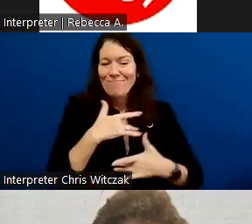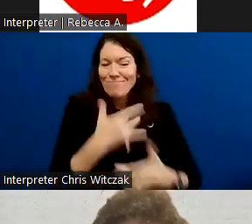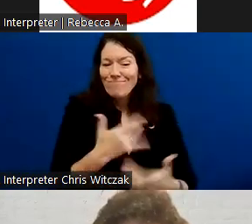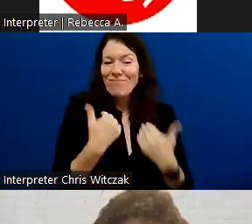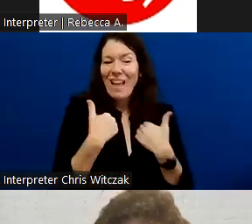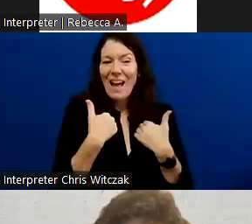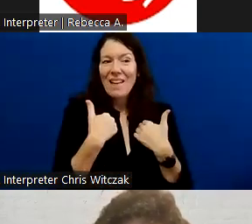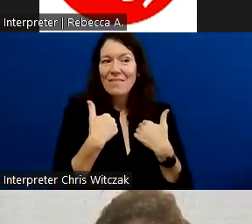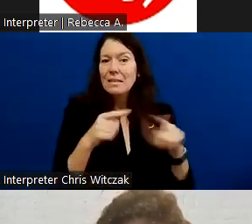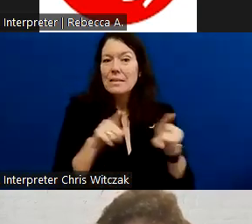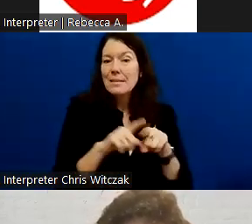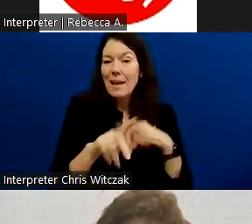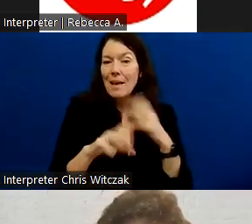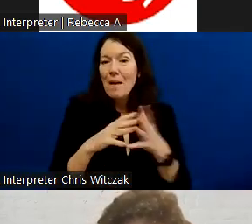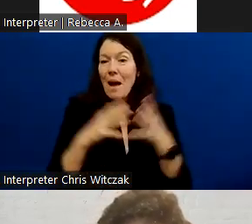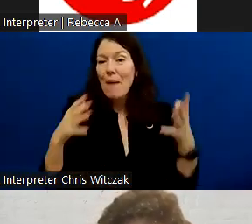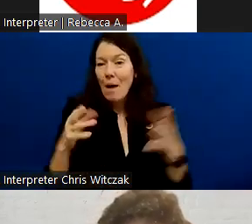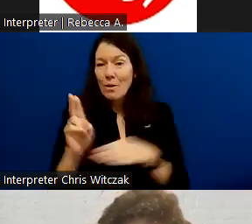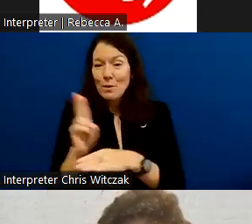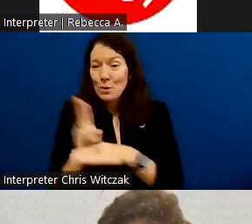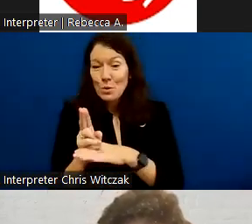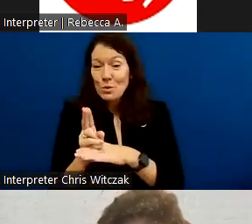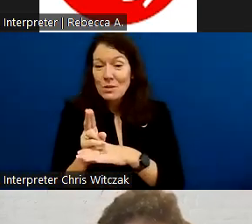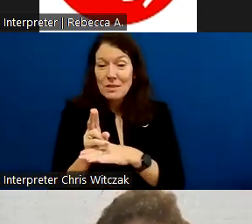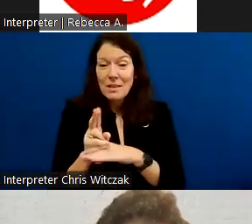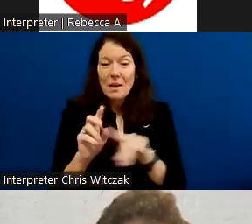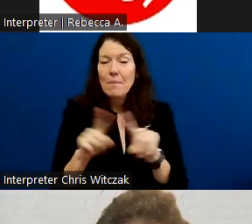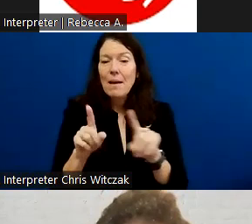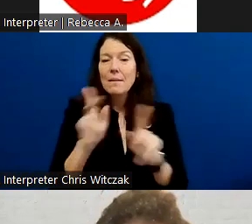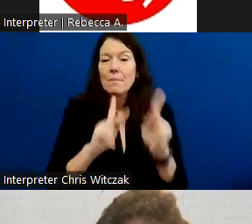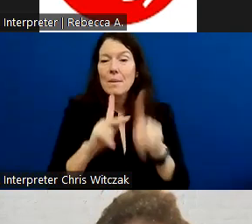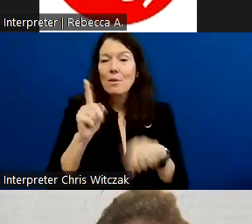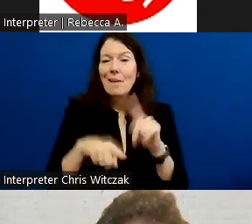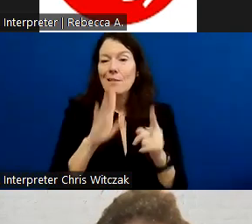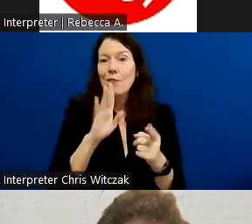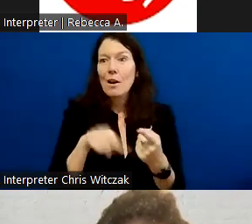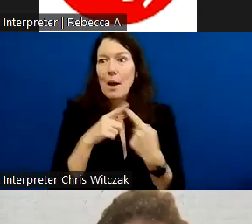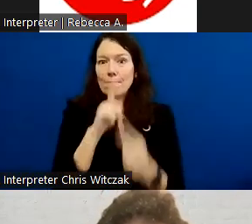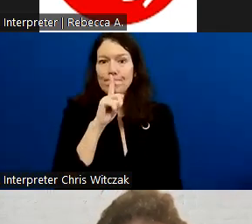same amount of substance use it's just that people can't talk about it and when people